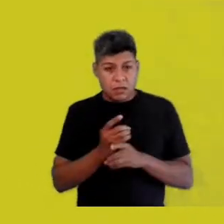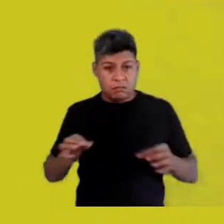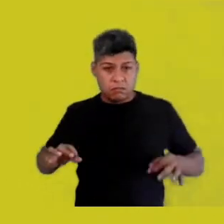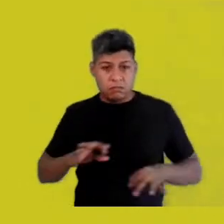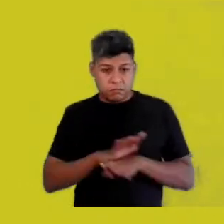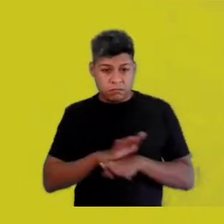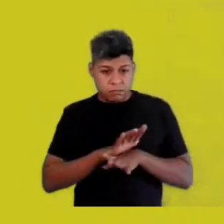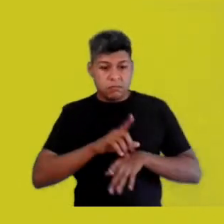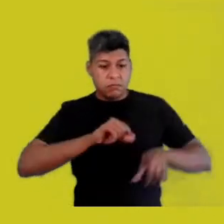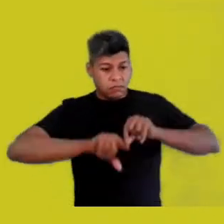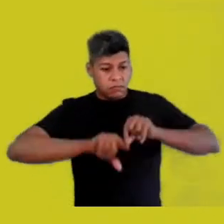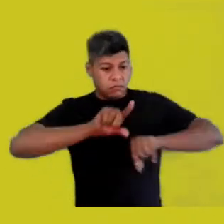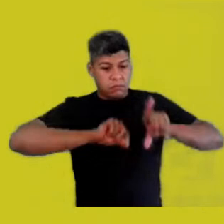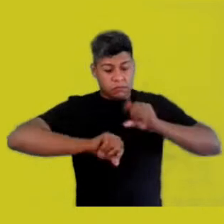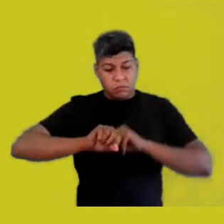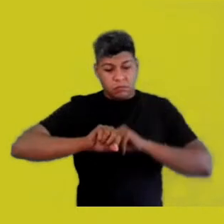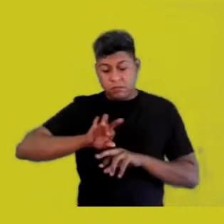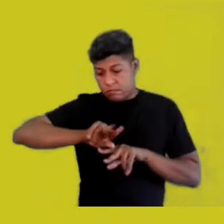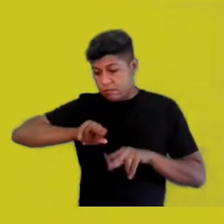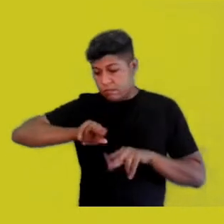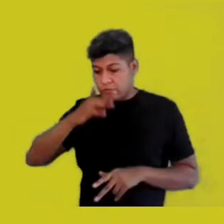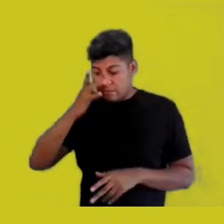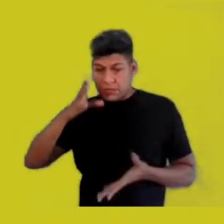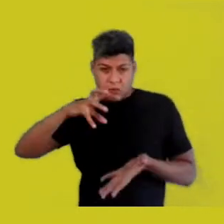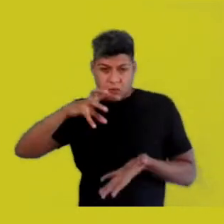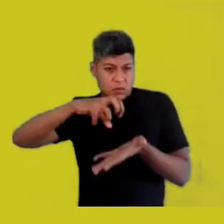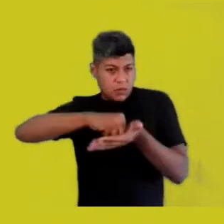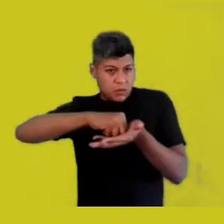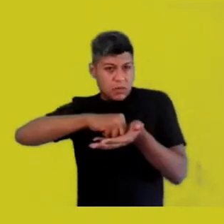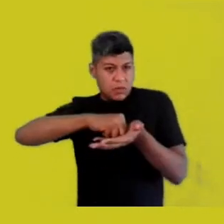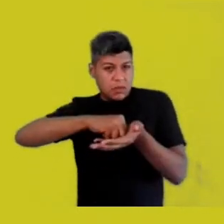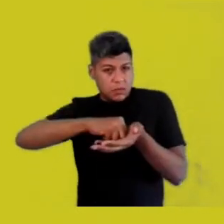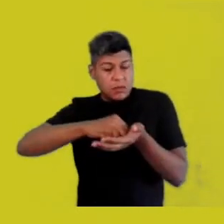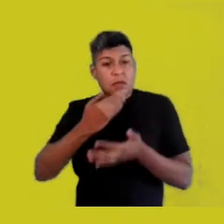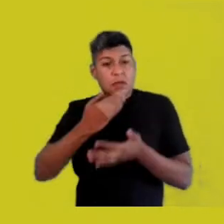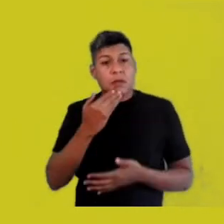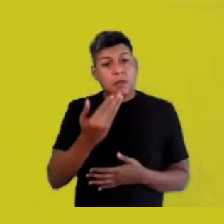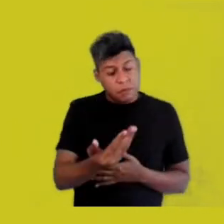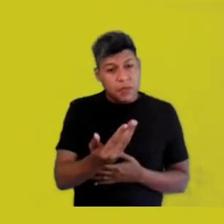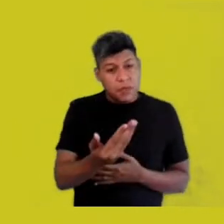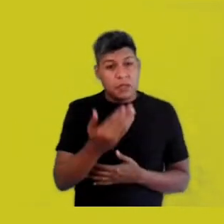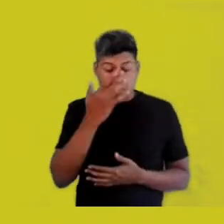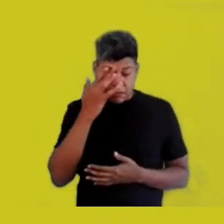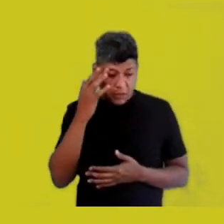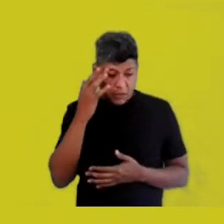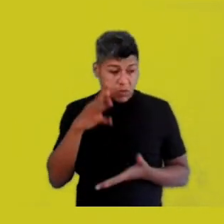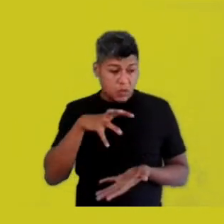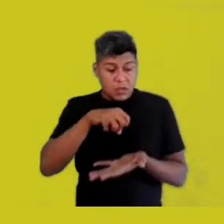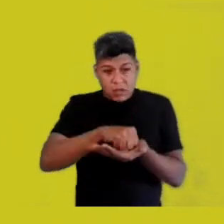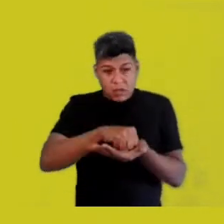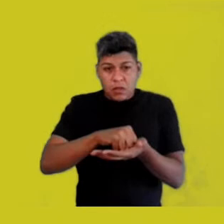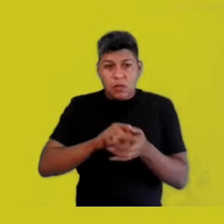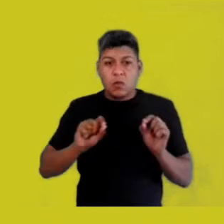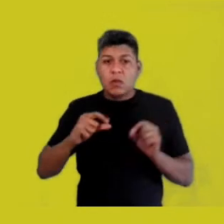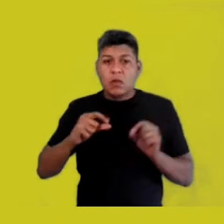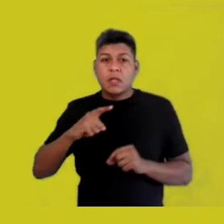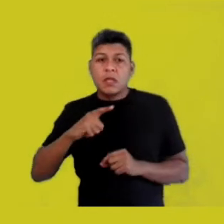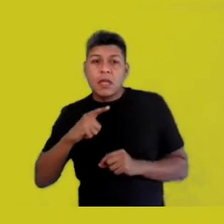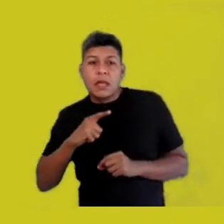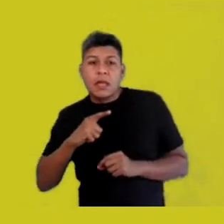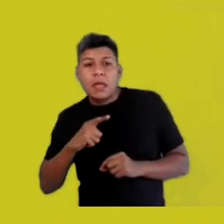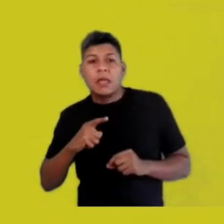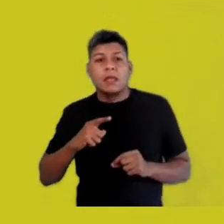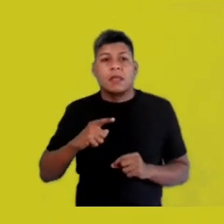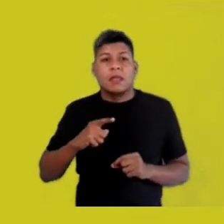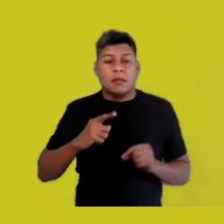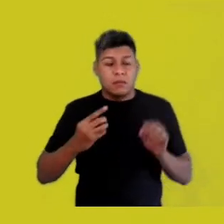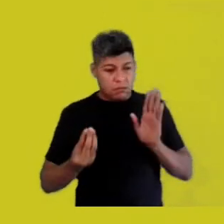among those who signed up and we ask them to access the YouTube link.